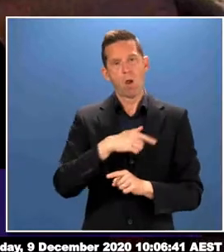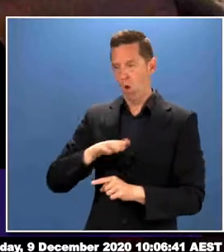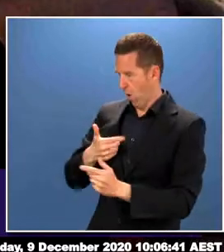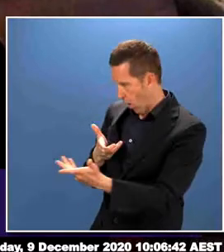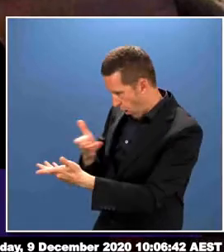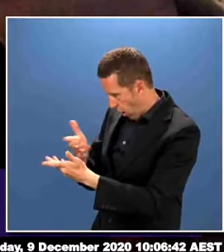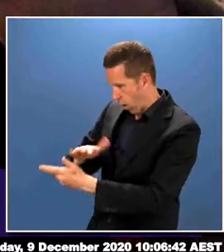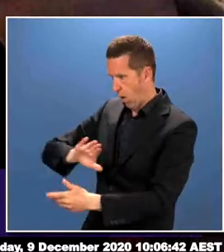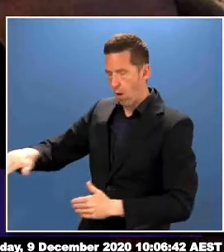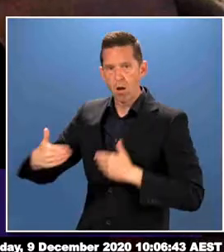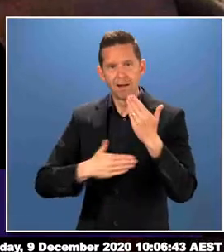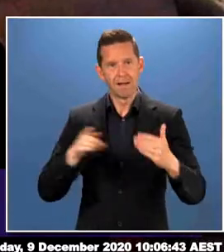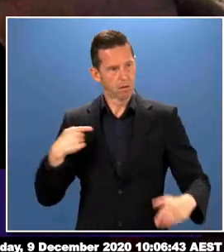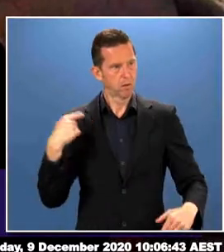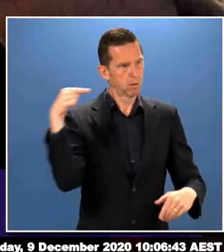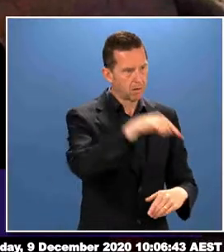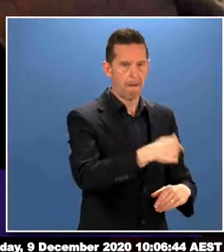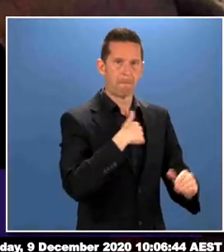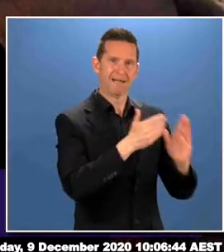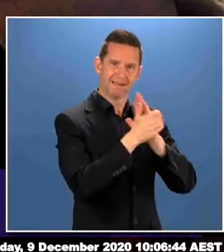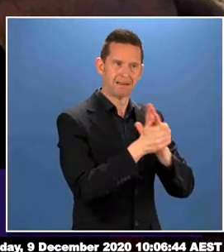And, as I said, young people view themselves as capable and hungry to